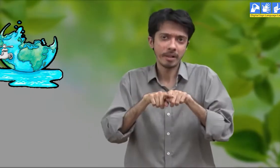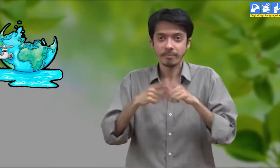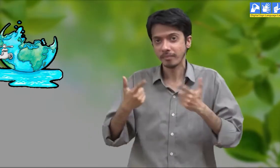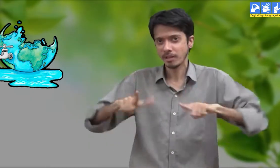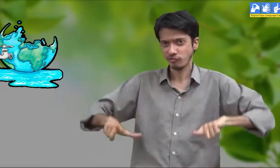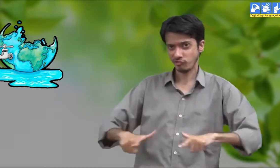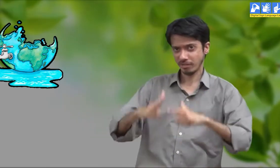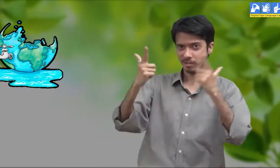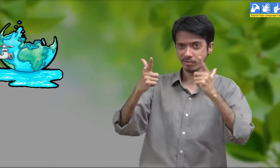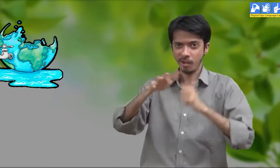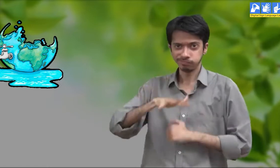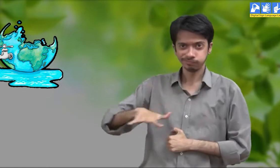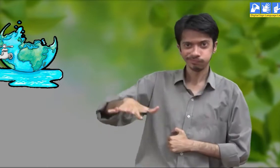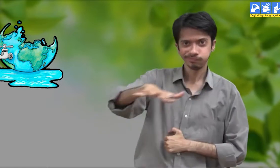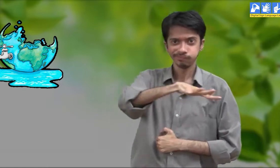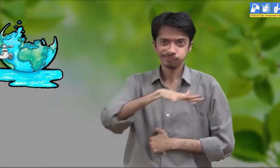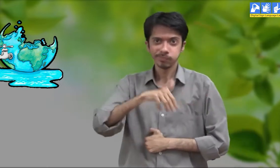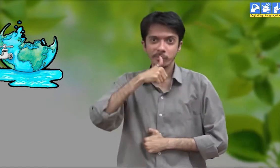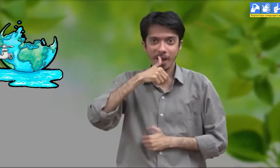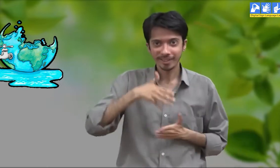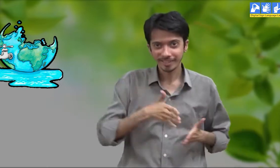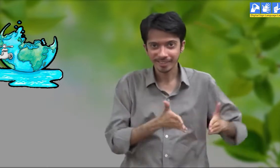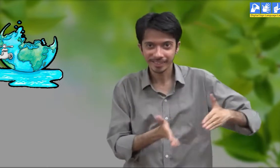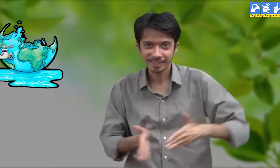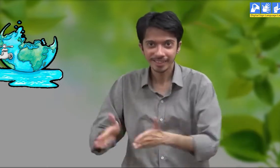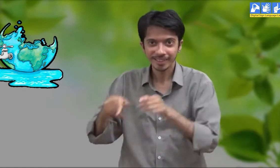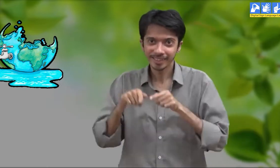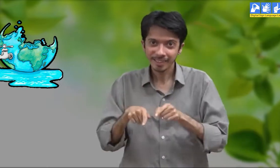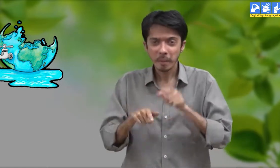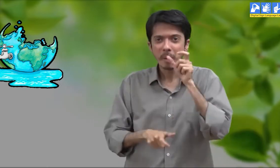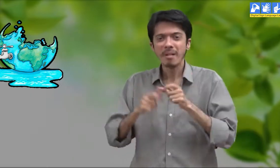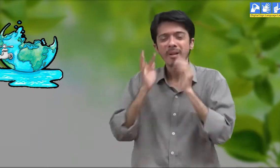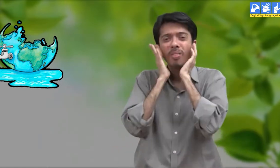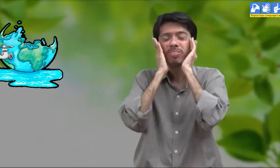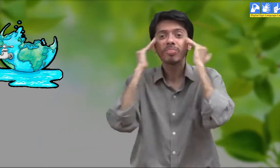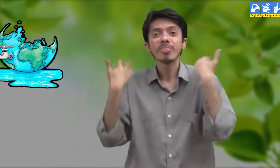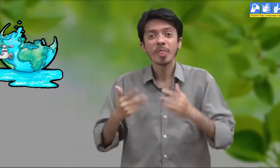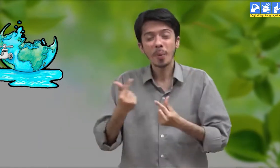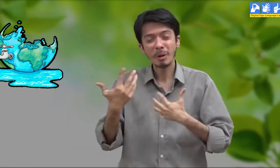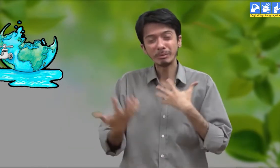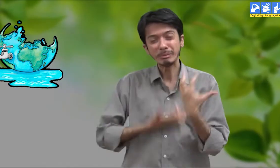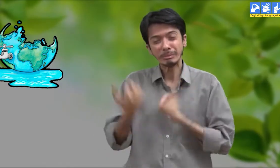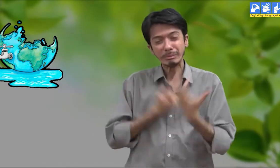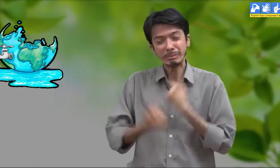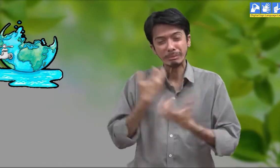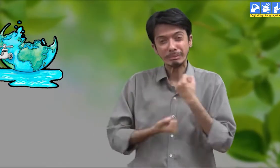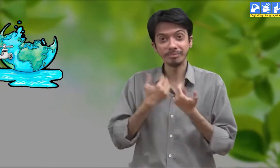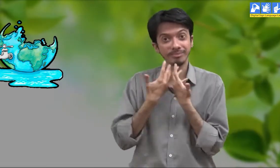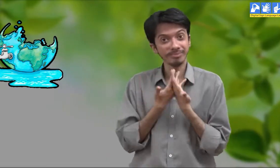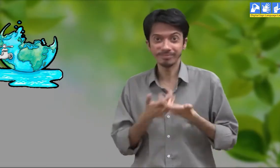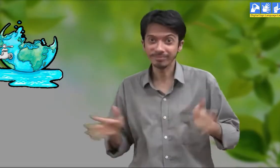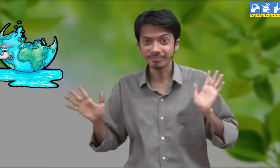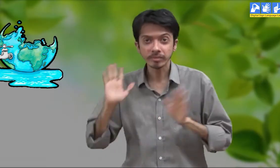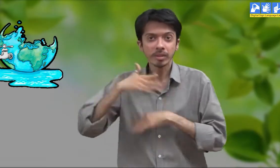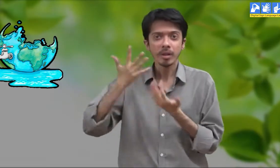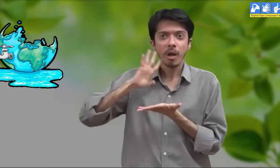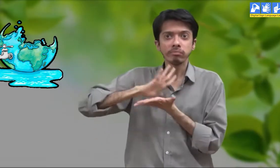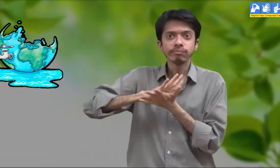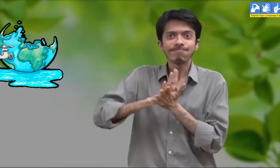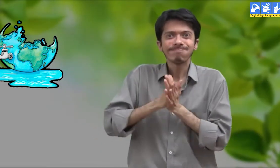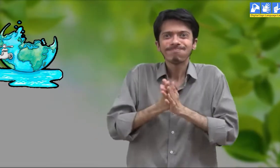For example, there are rivers near the forests. If we people use the water without any limit